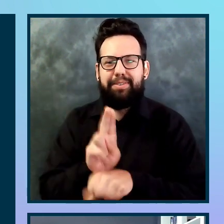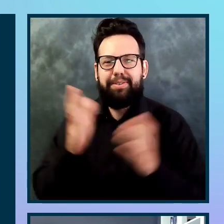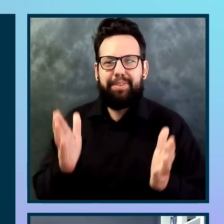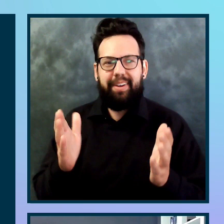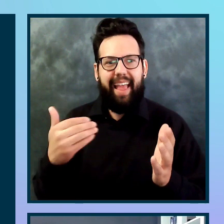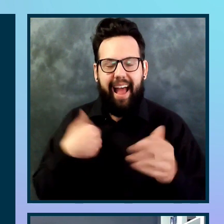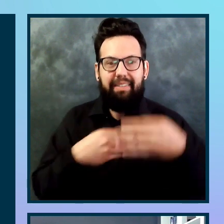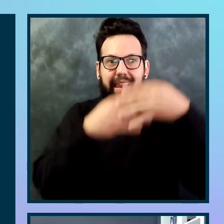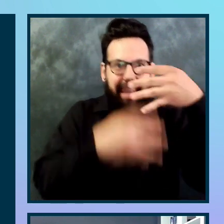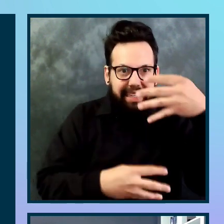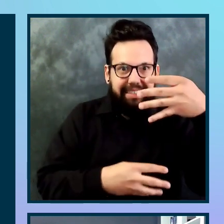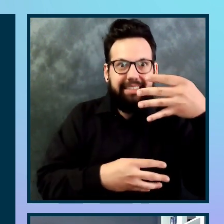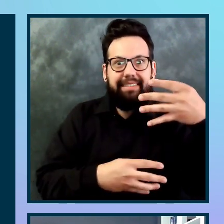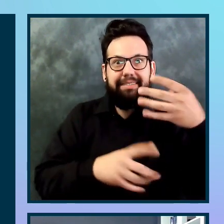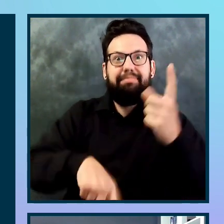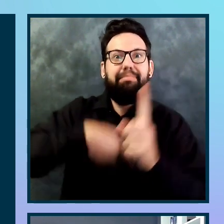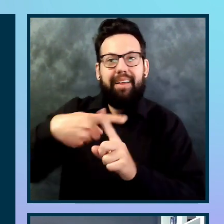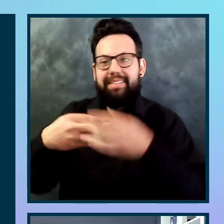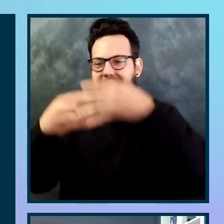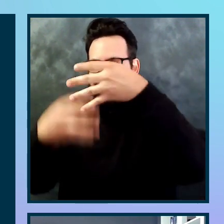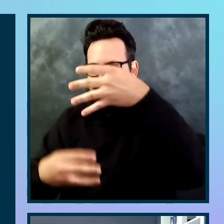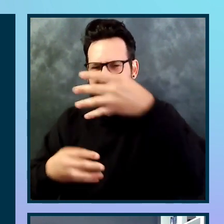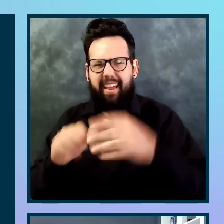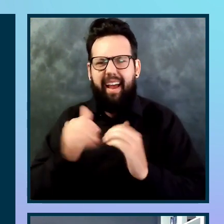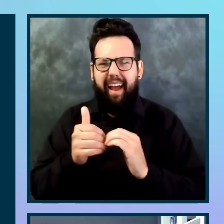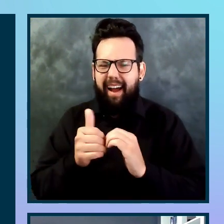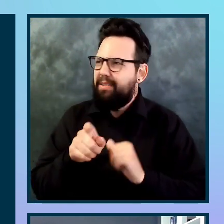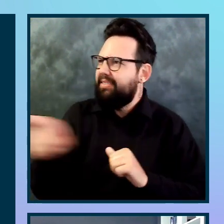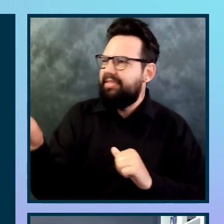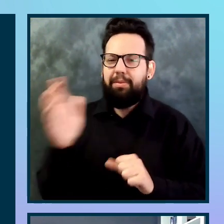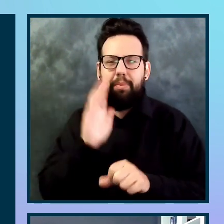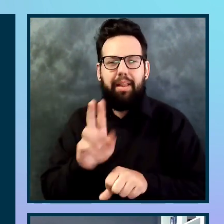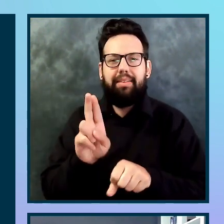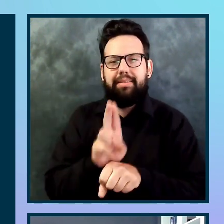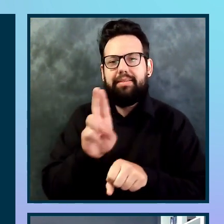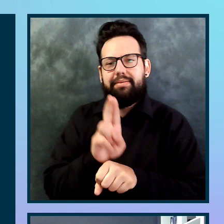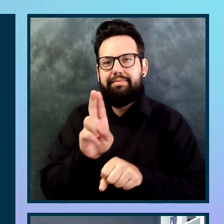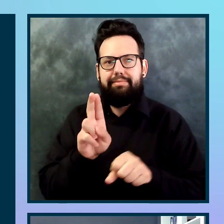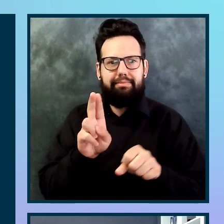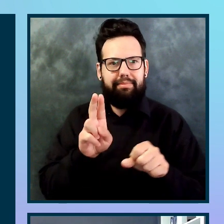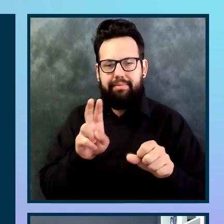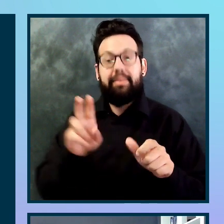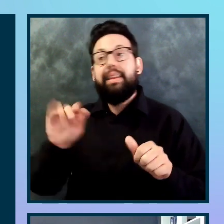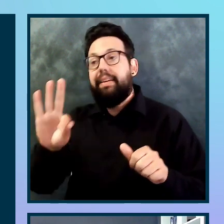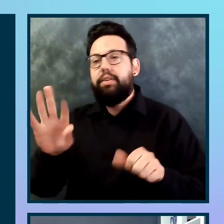So how do we navigate through this list? What's gonna happen when I use my pointer device around all this area,